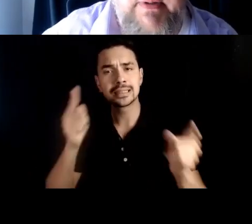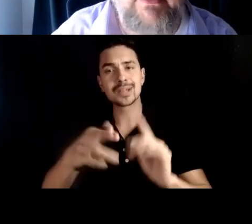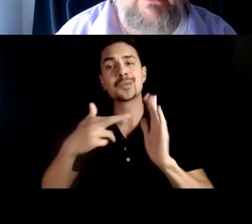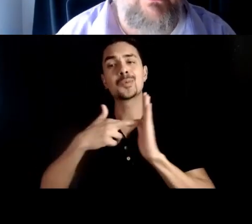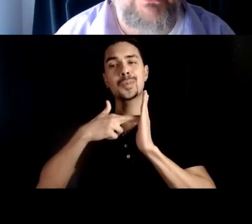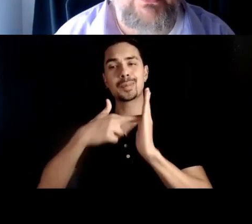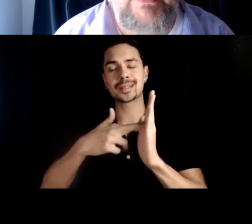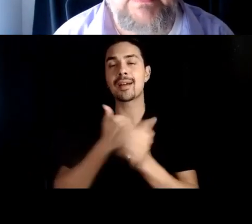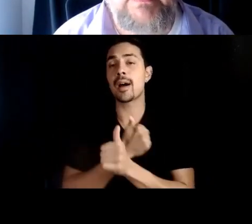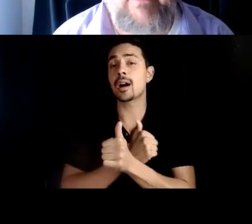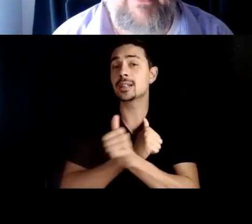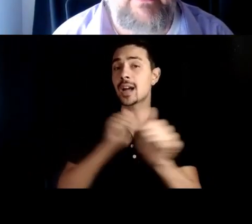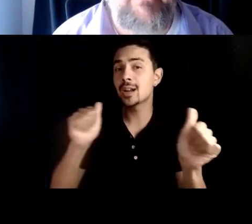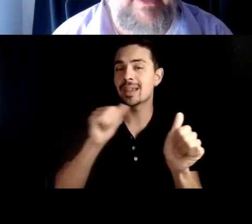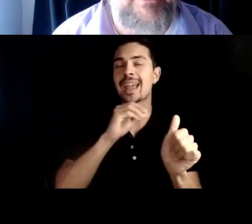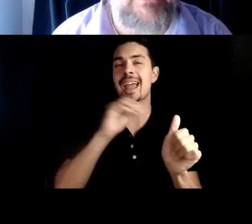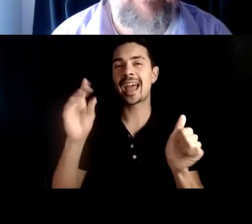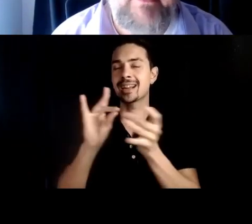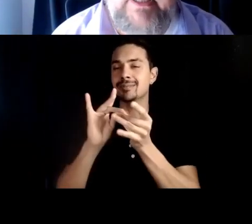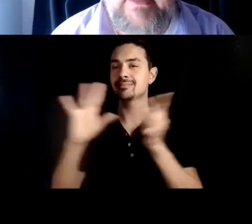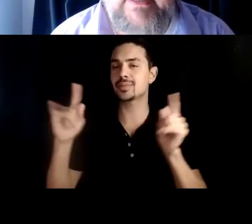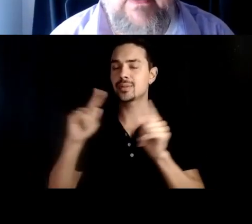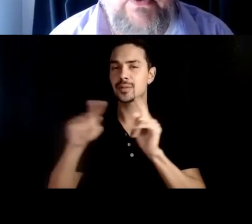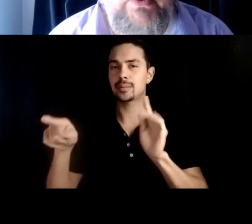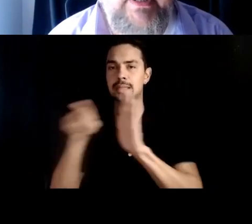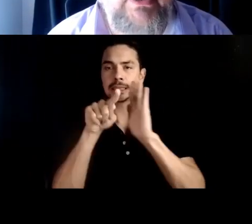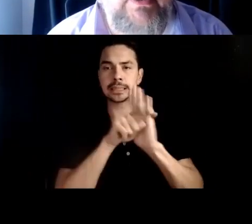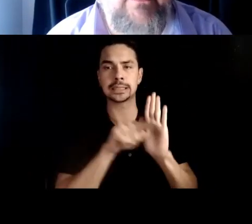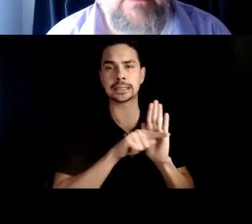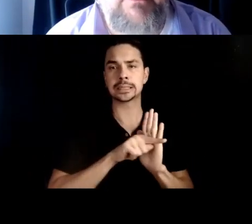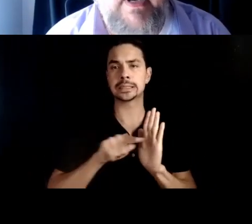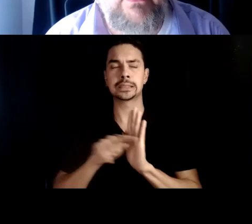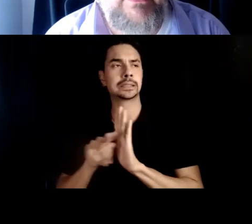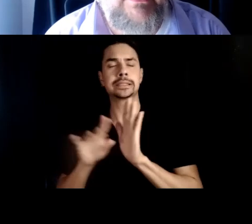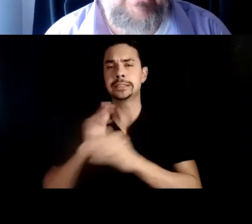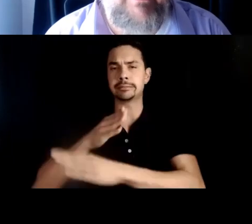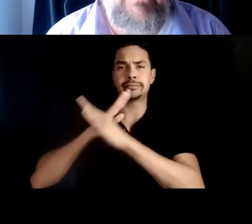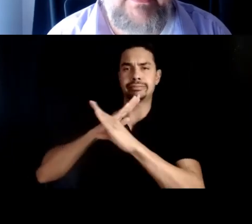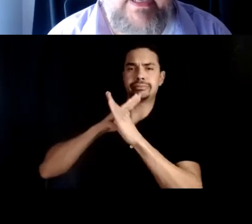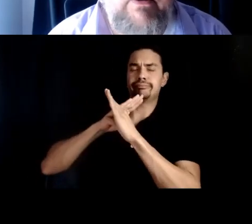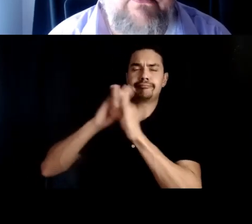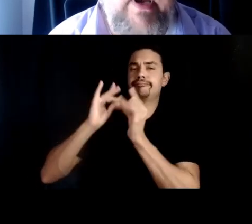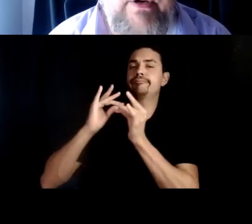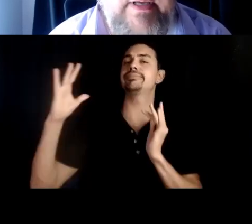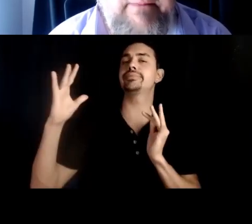to make their own choices about their bodies. The individual nature of this model allows care providers